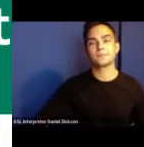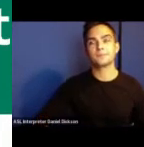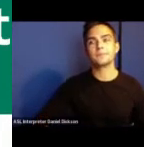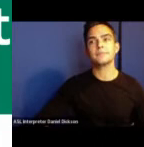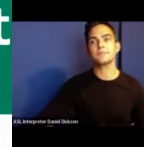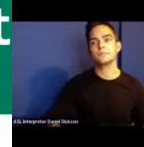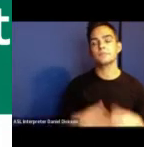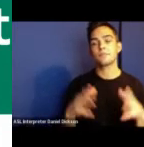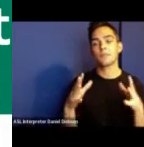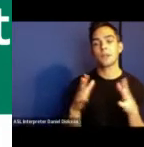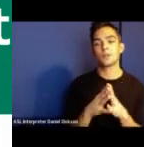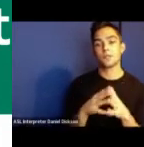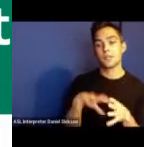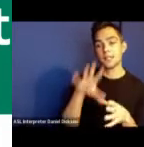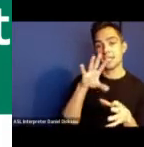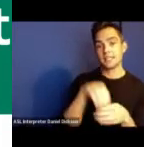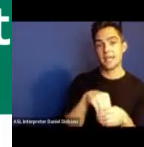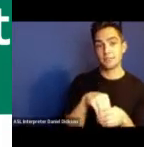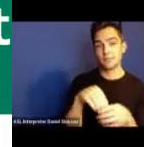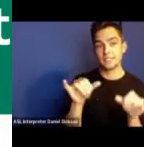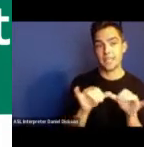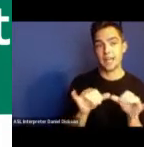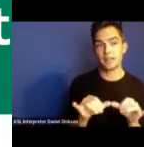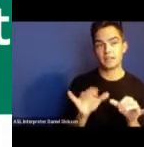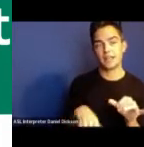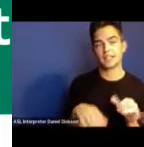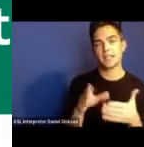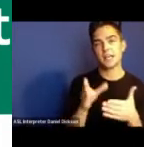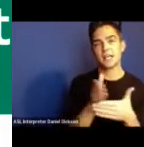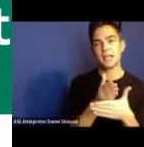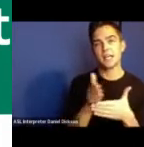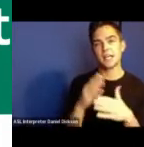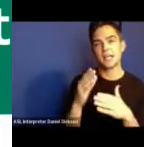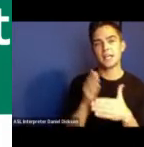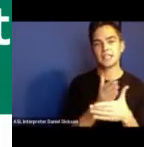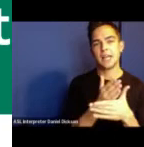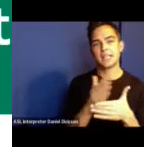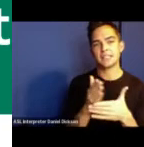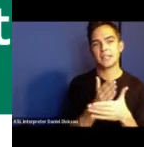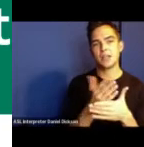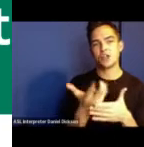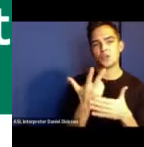So the engagement scale, is a sliding scale, and is the three scales in one. This is the